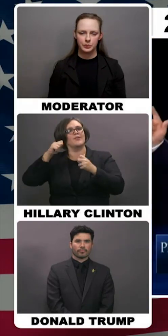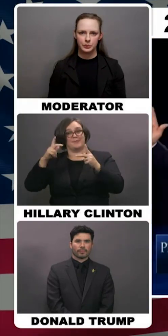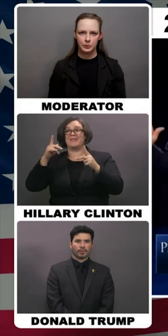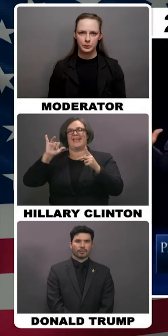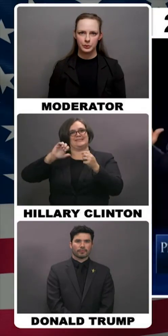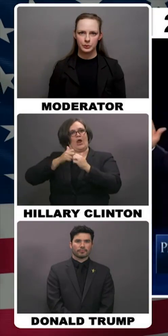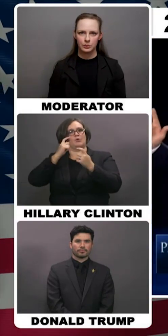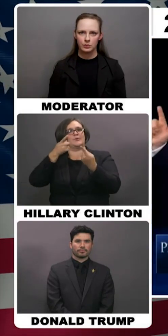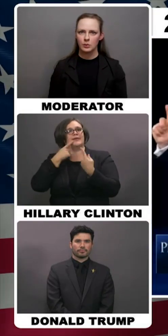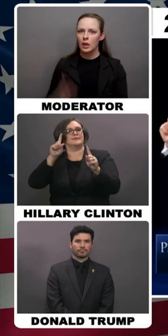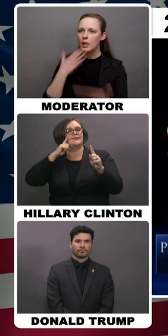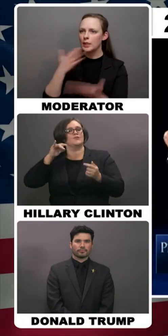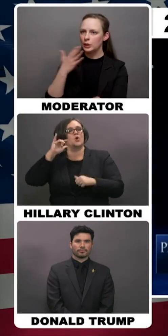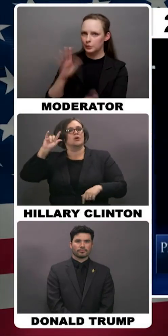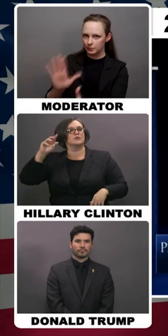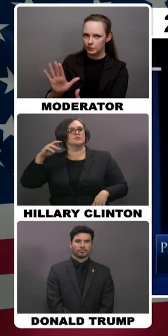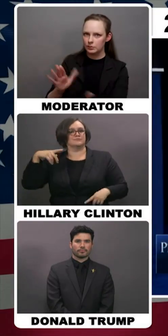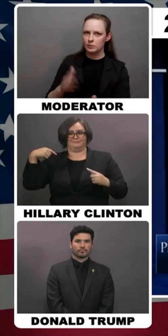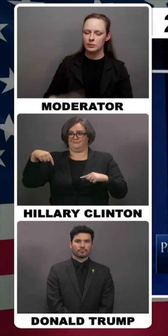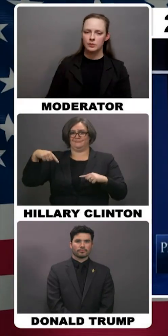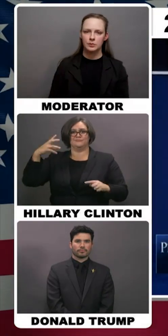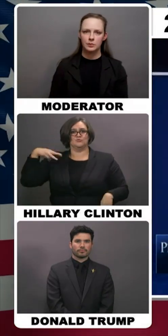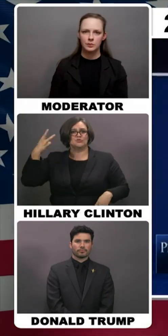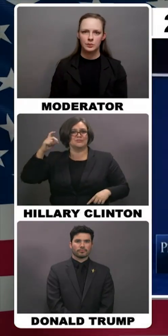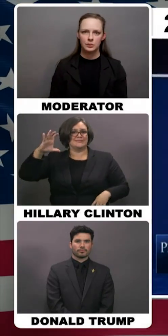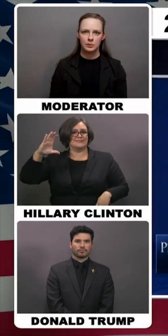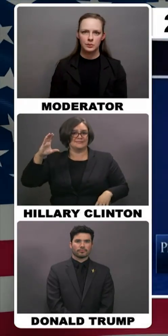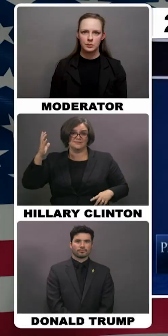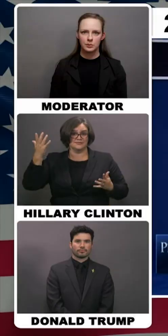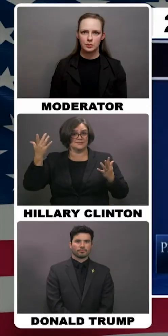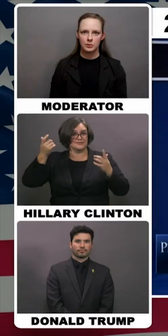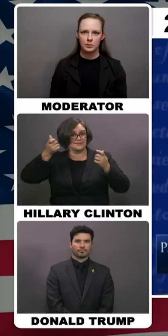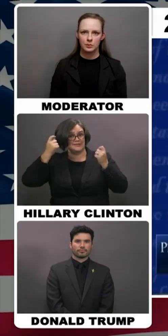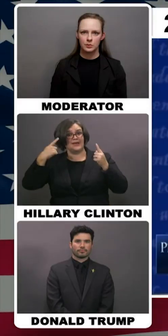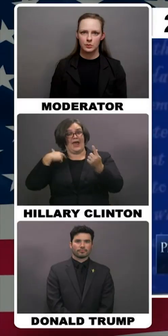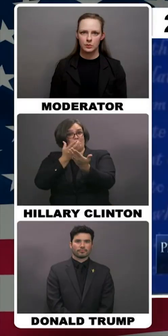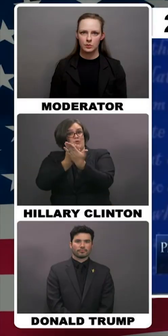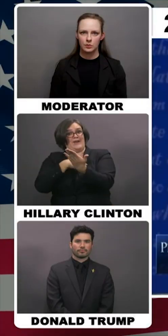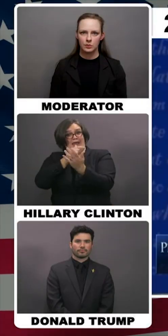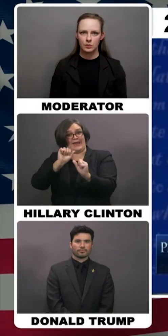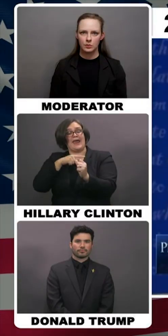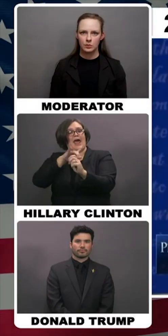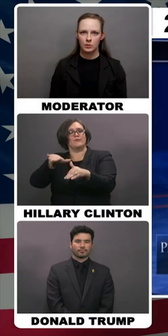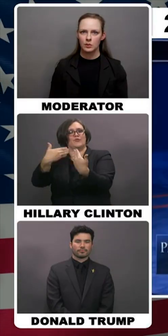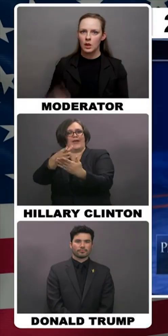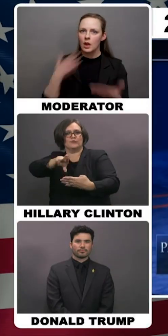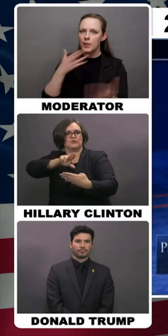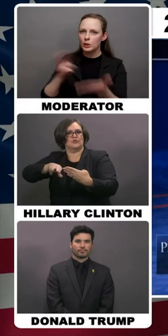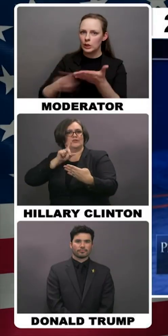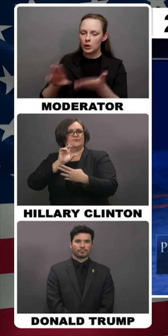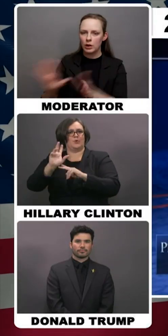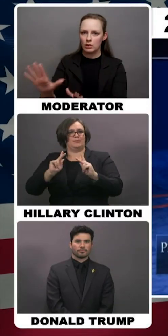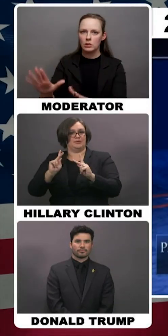Thank you, secretary. And I've proven that I can, and for 30 years I've produced results for people. Thank you, secretary. We're gonna move on to Syria.